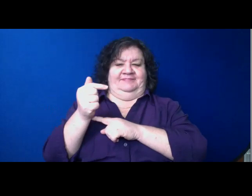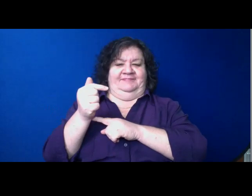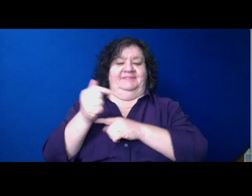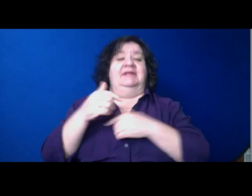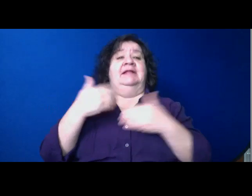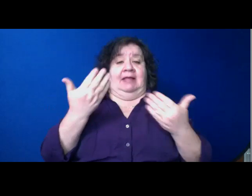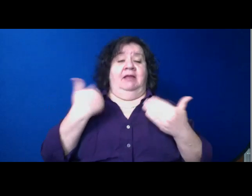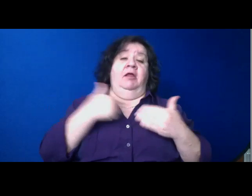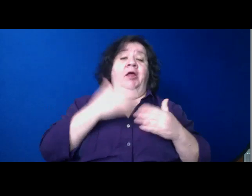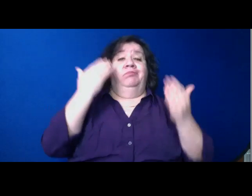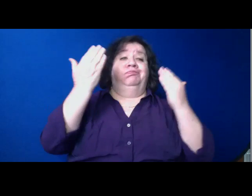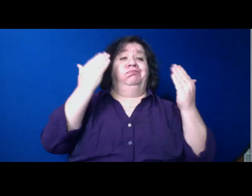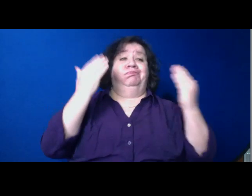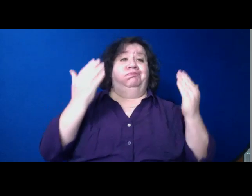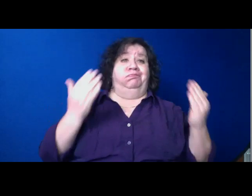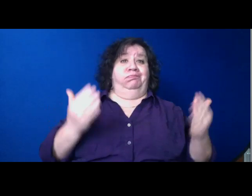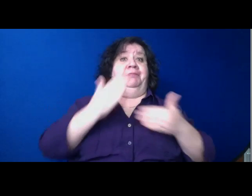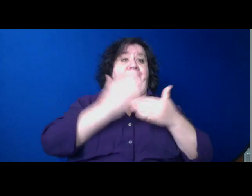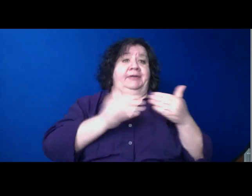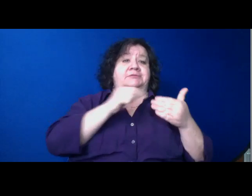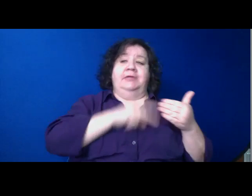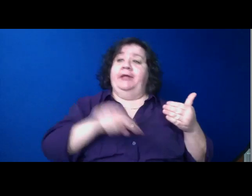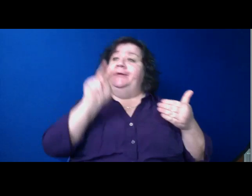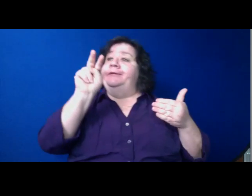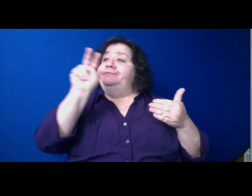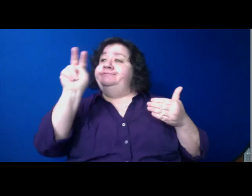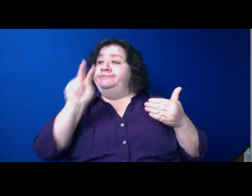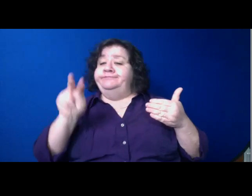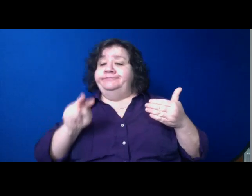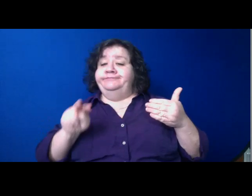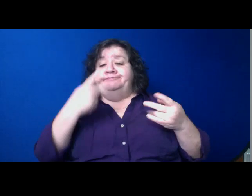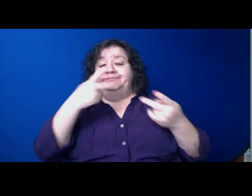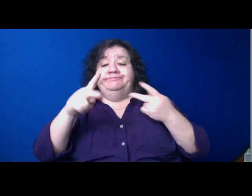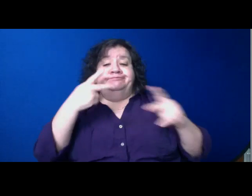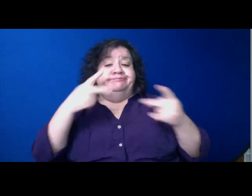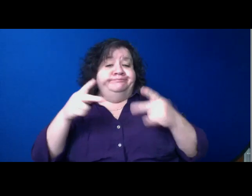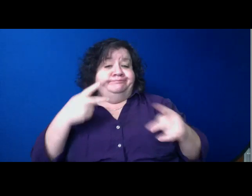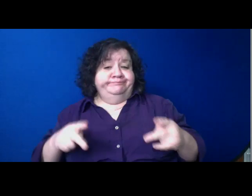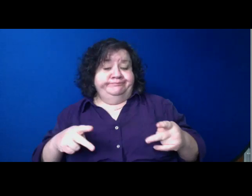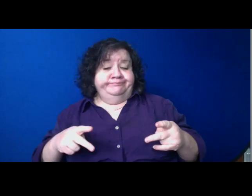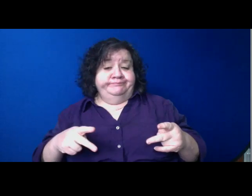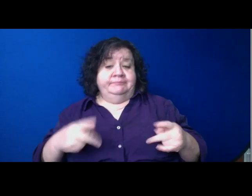and get you unmuted so so that you can just join us and discuss what your question is